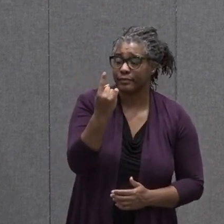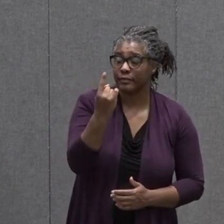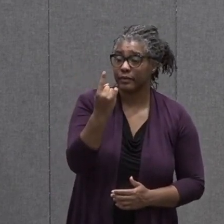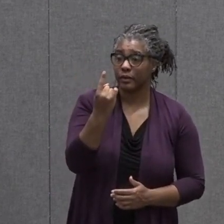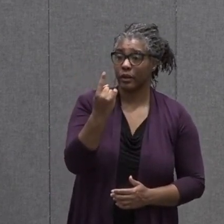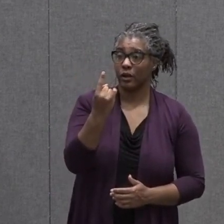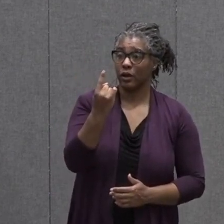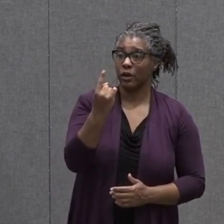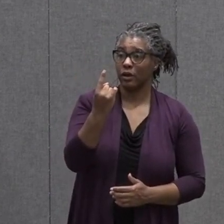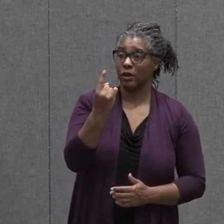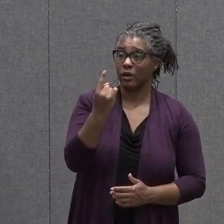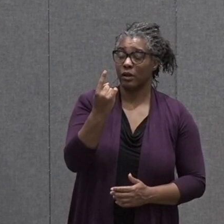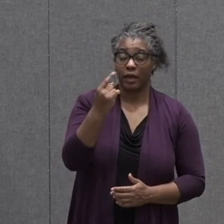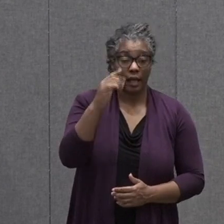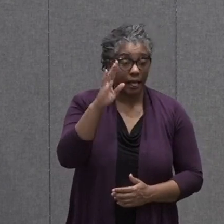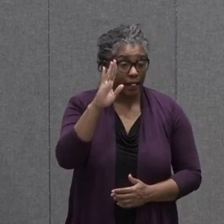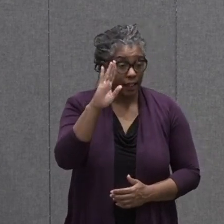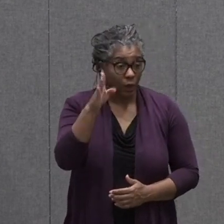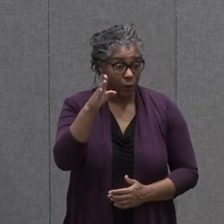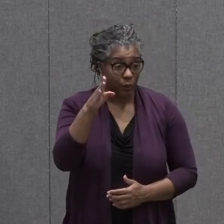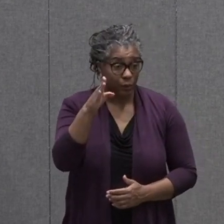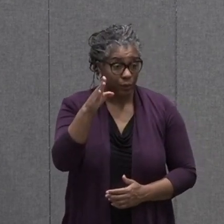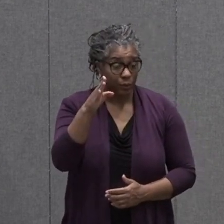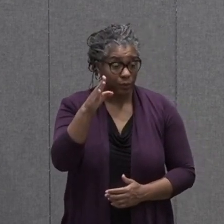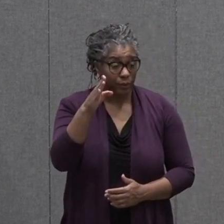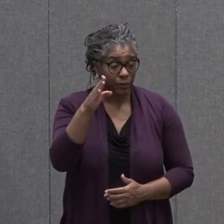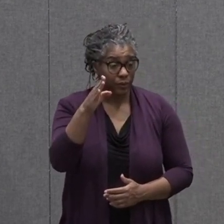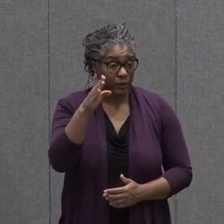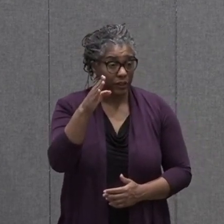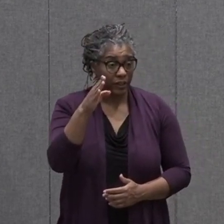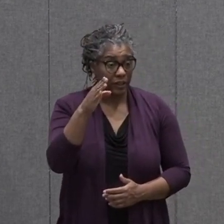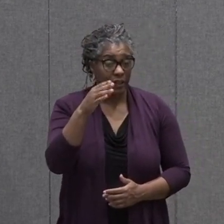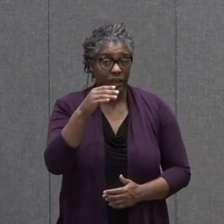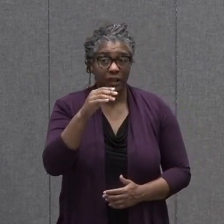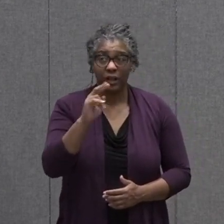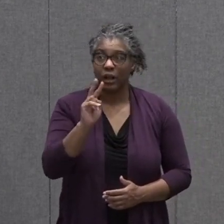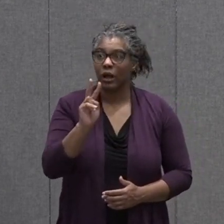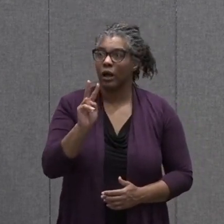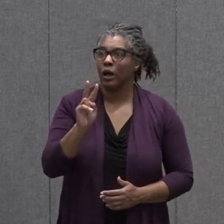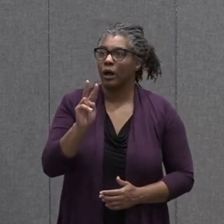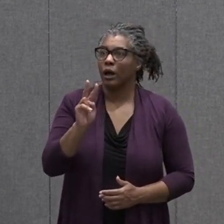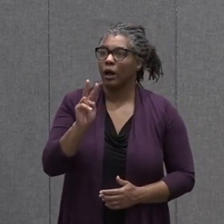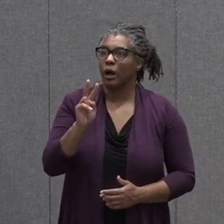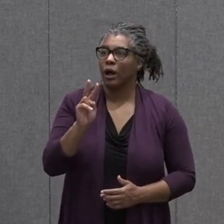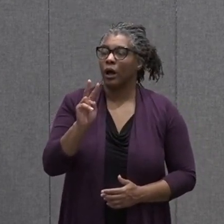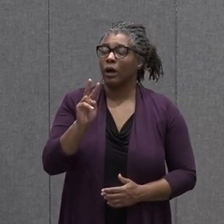"Hello," she said. Peanut butter took a deep breath.